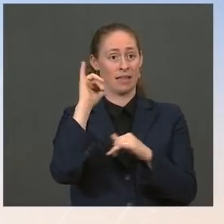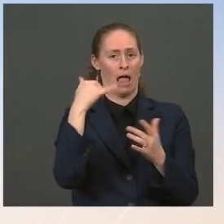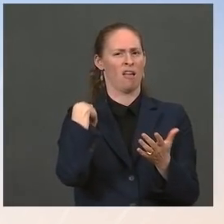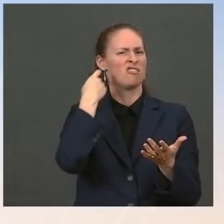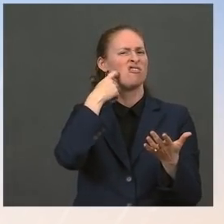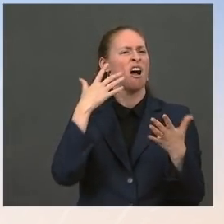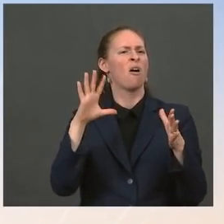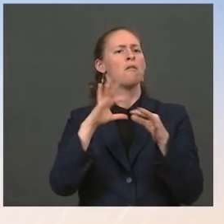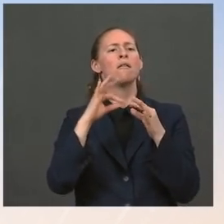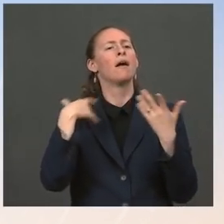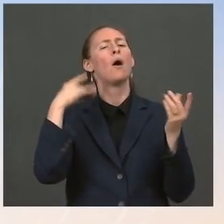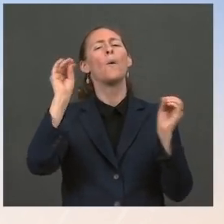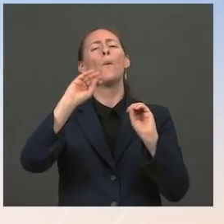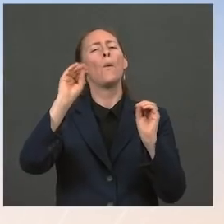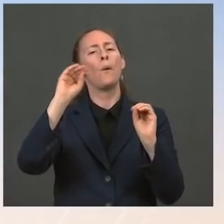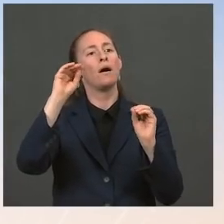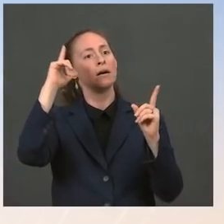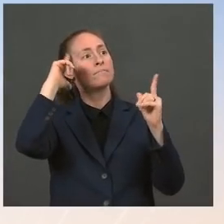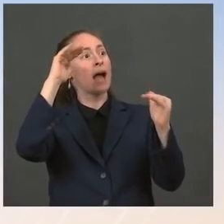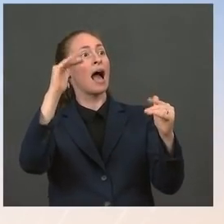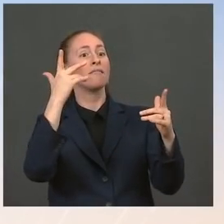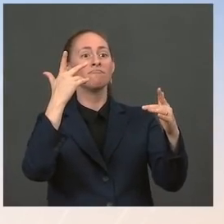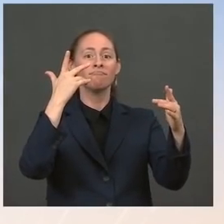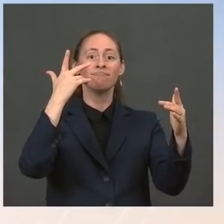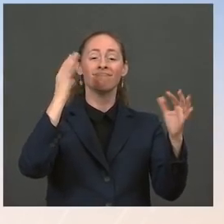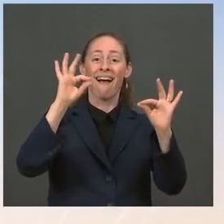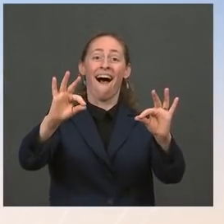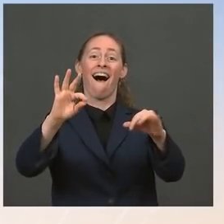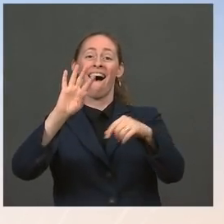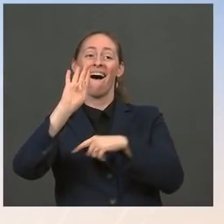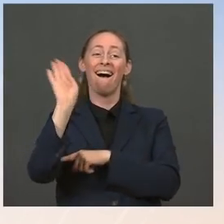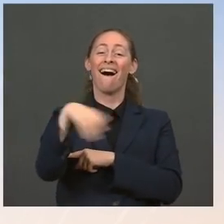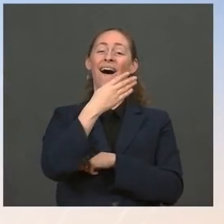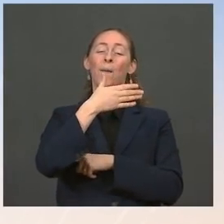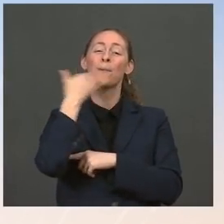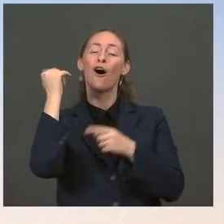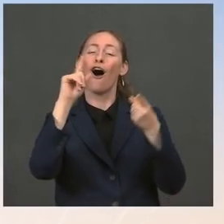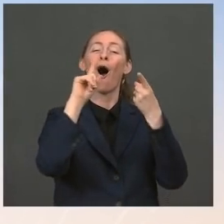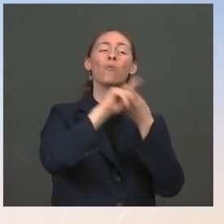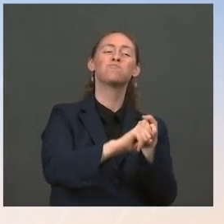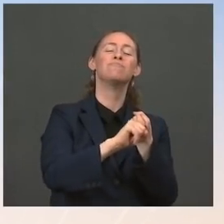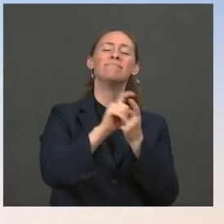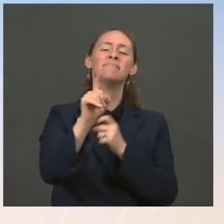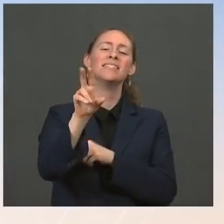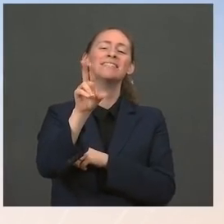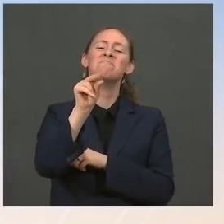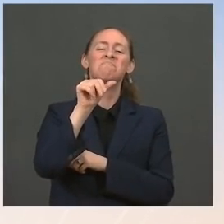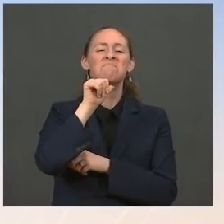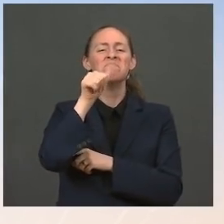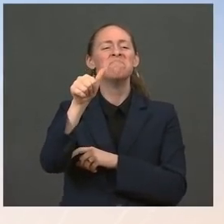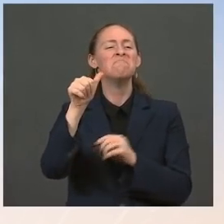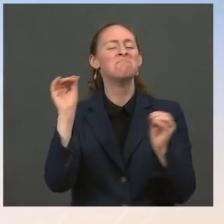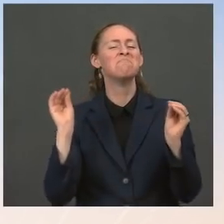where, all of a sudden, everything would be hunky-dory in the relationship. It's not. We have remaining concerns,